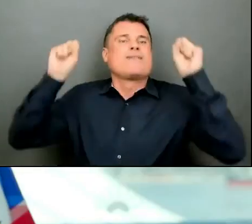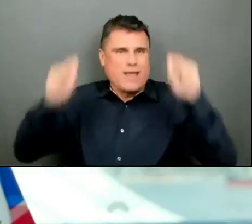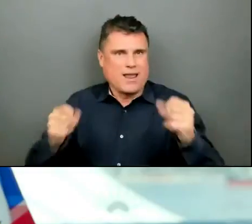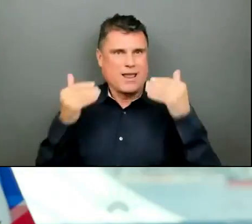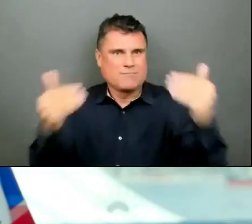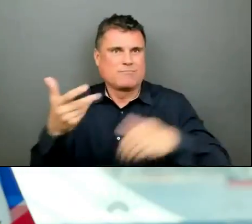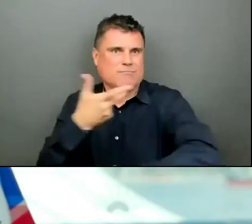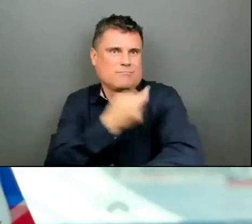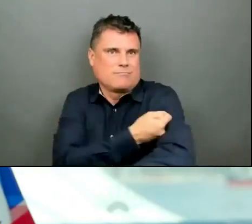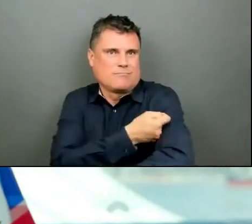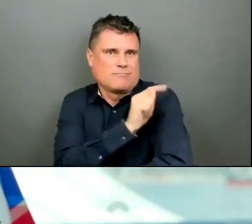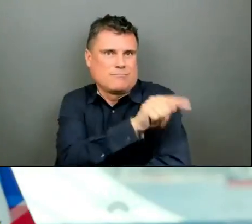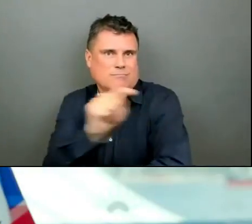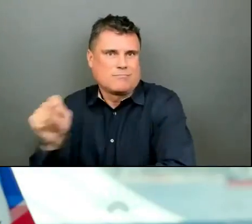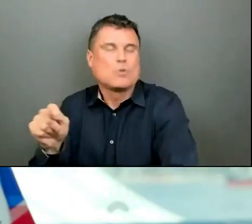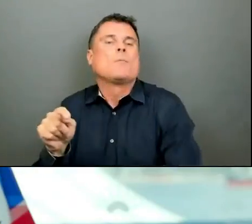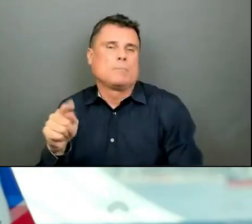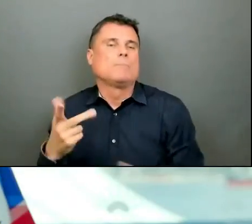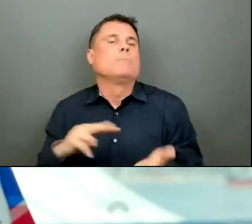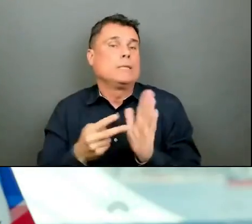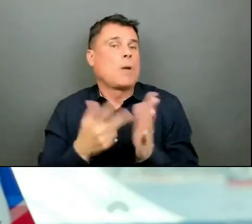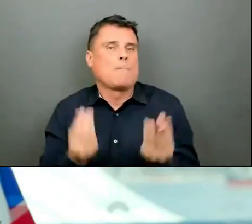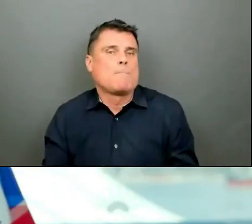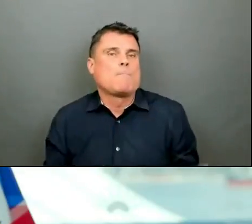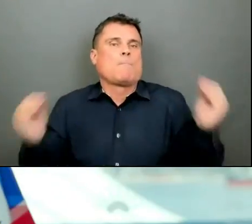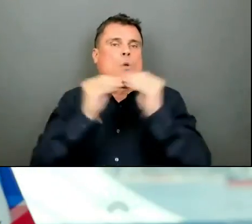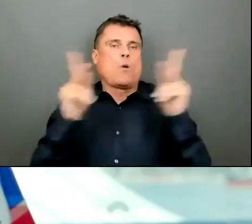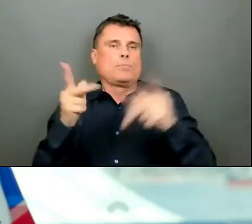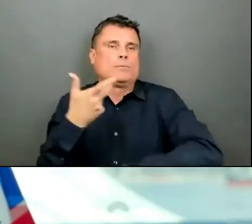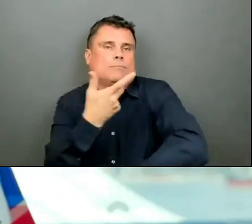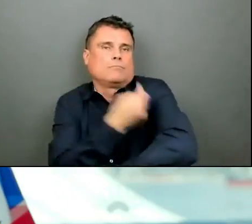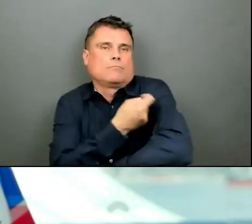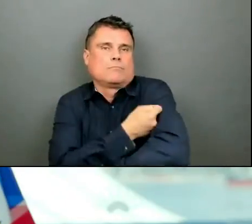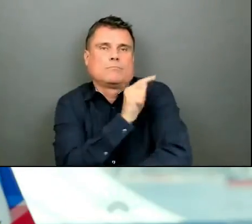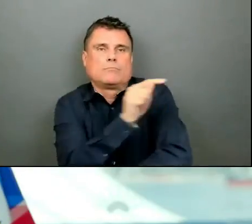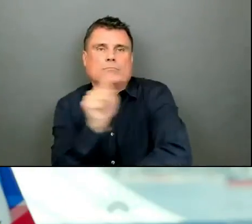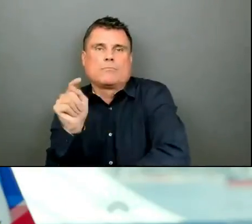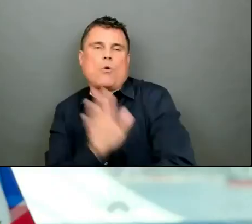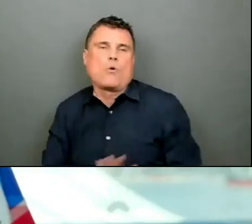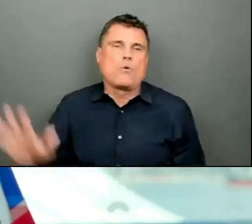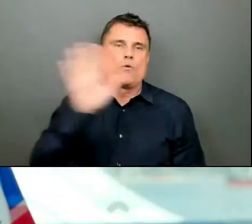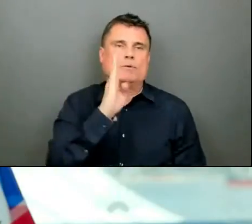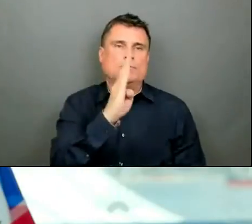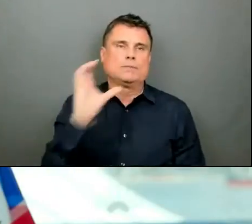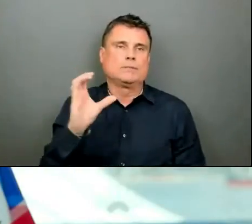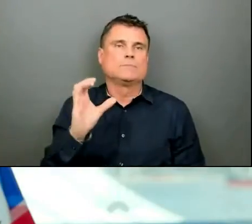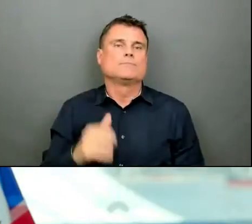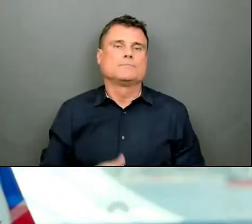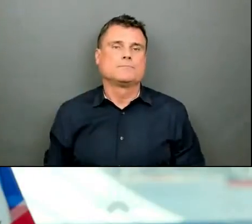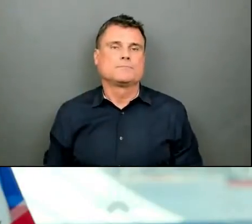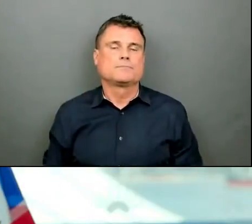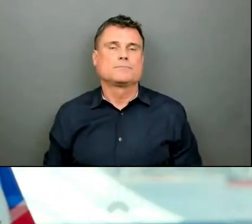today. I think what you will see is that as you GIT get to the end of